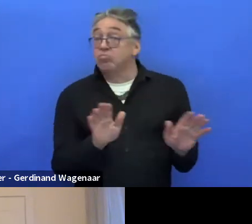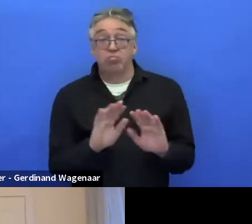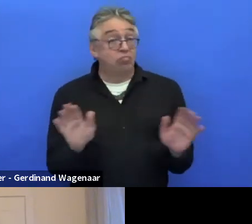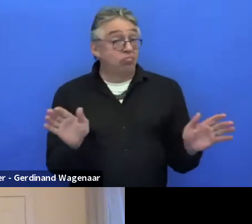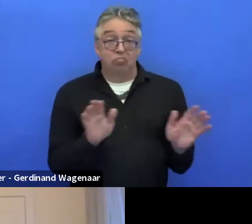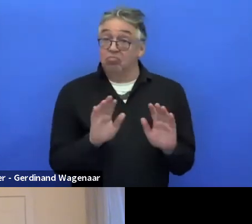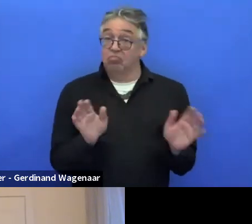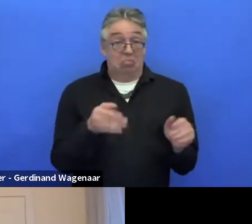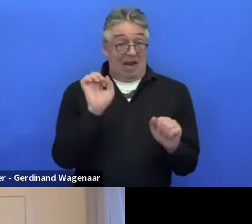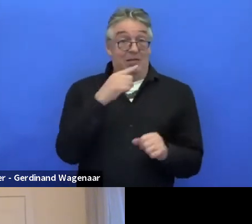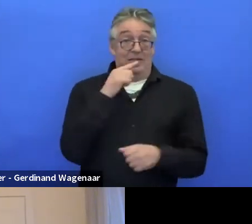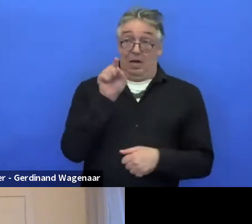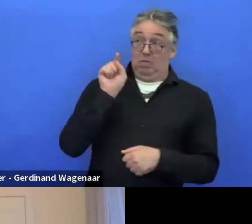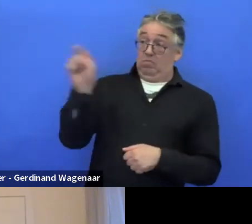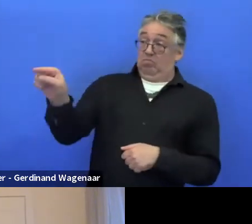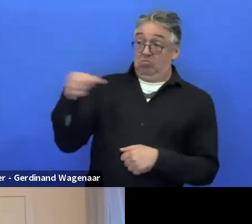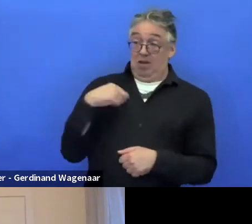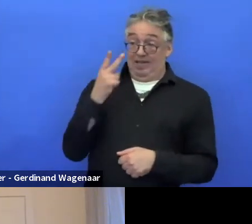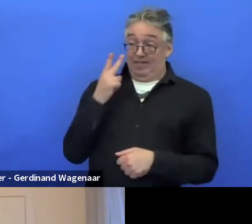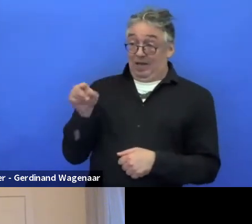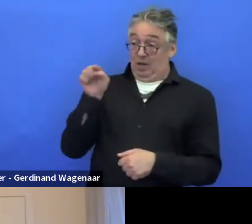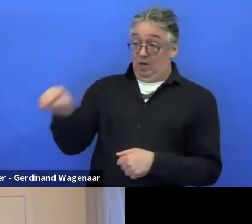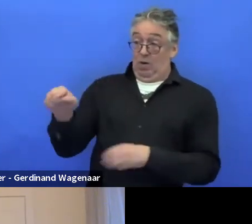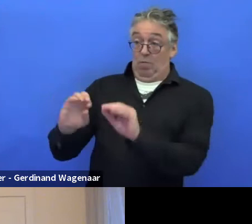and the Ombudsman can use her own initiative powers